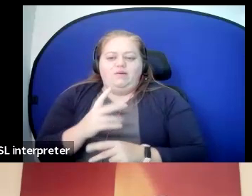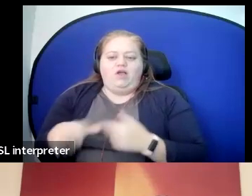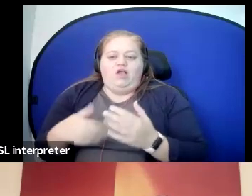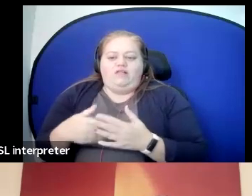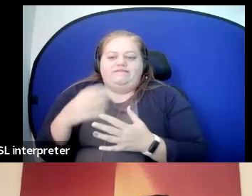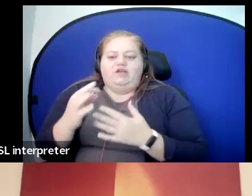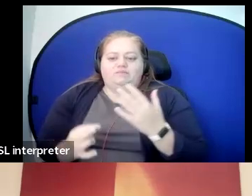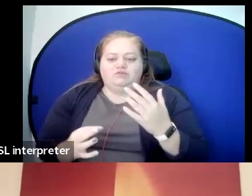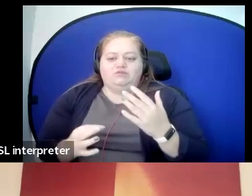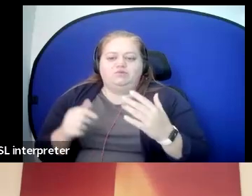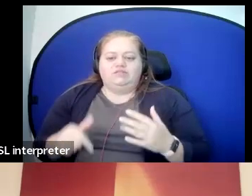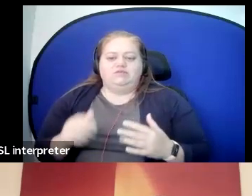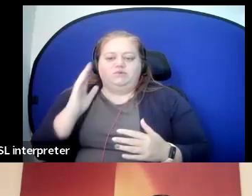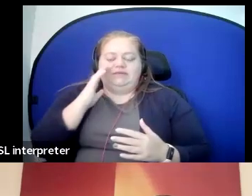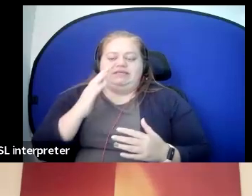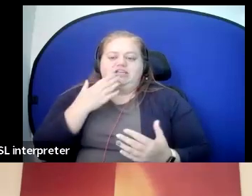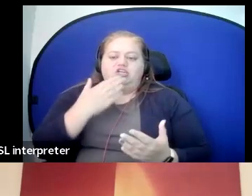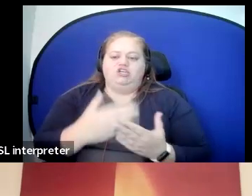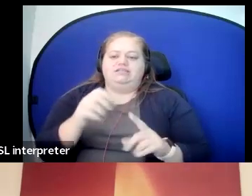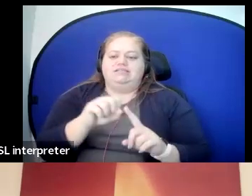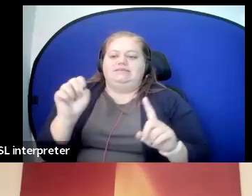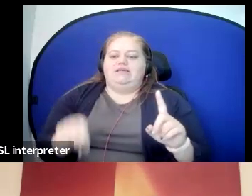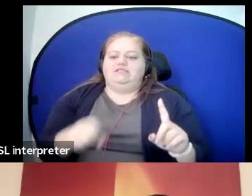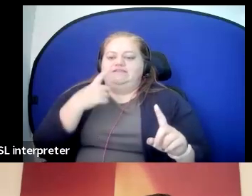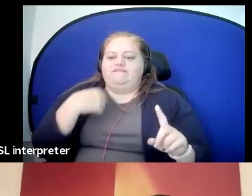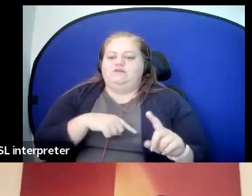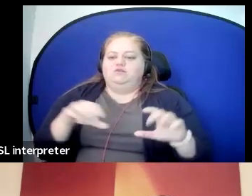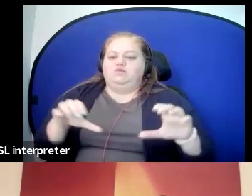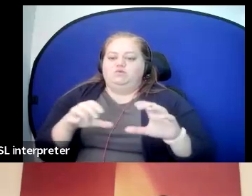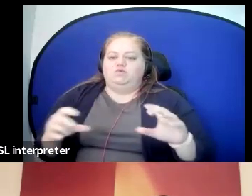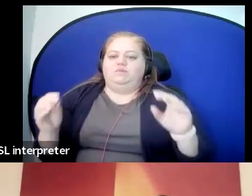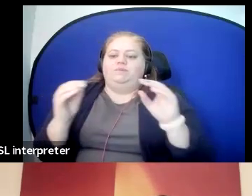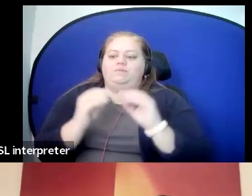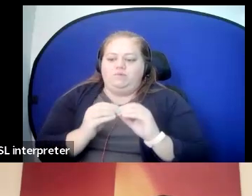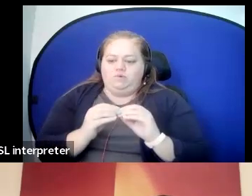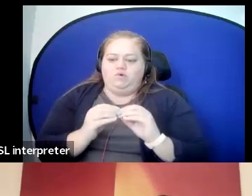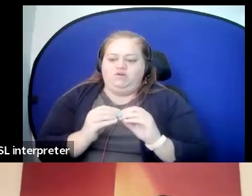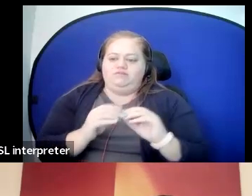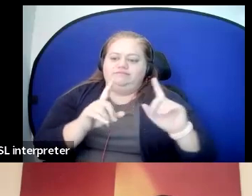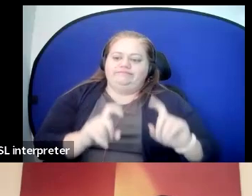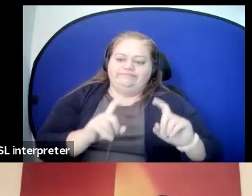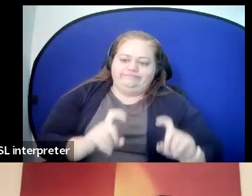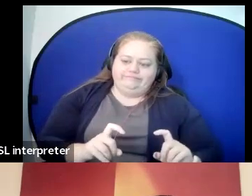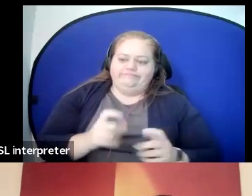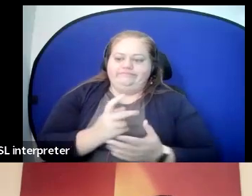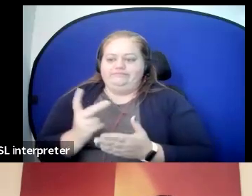And this is going to be our semester where we can do more trials and have more visually